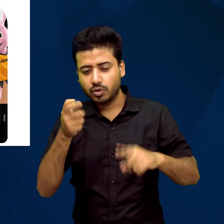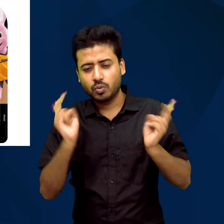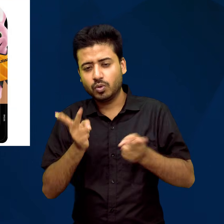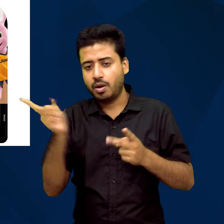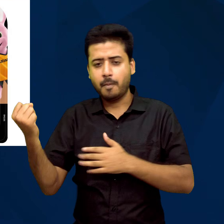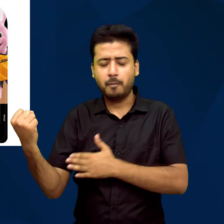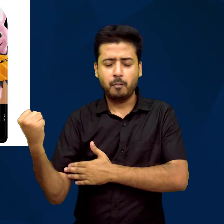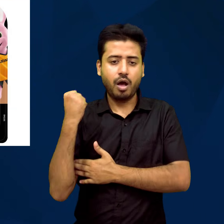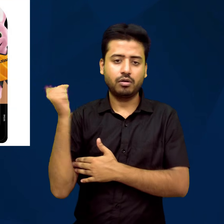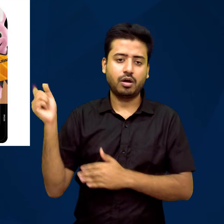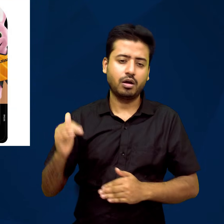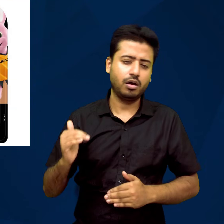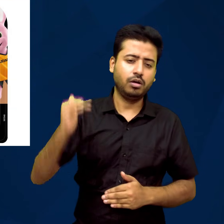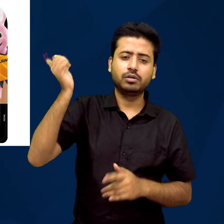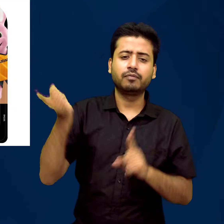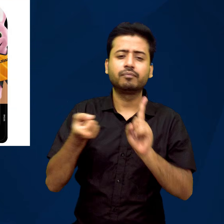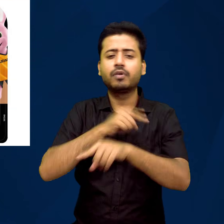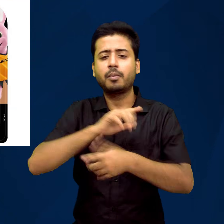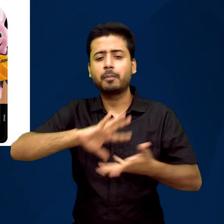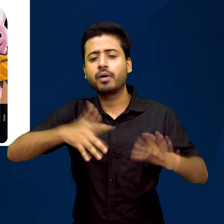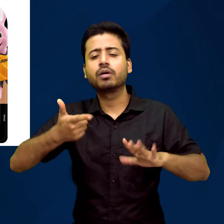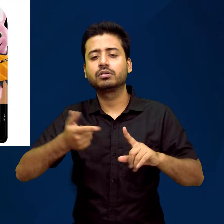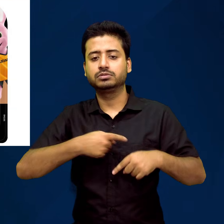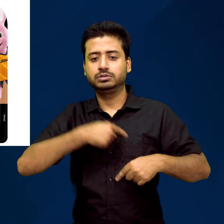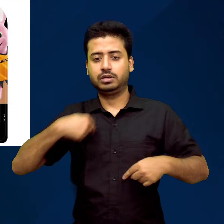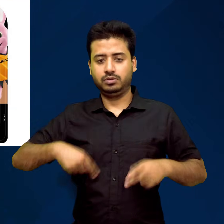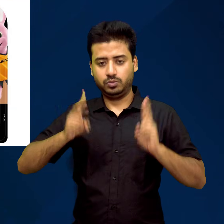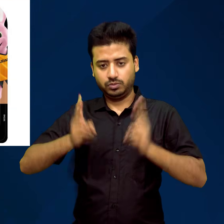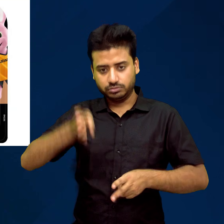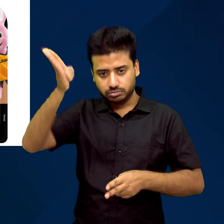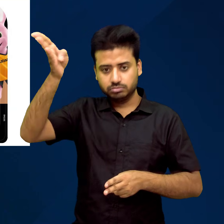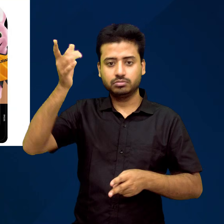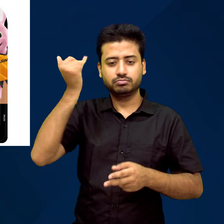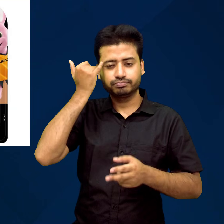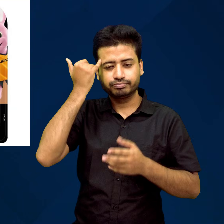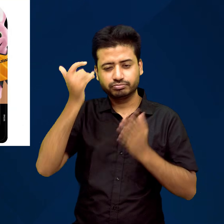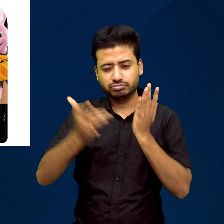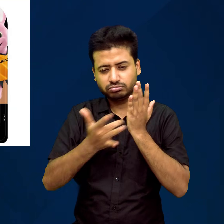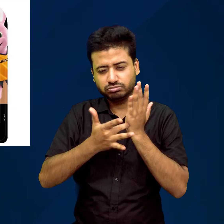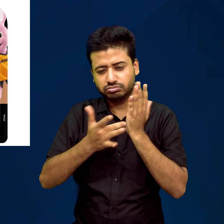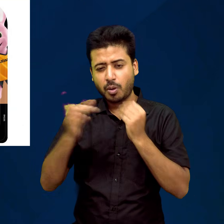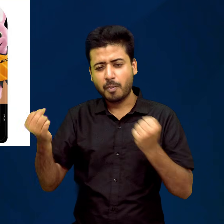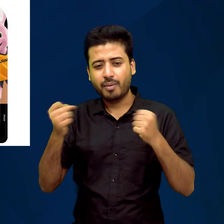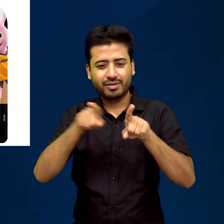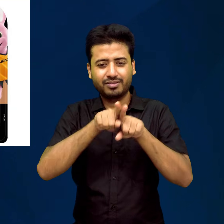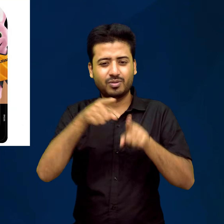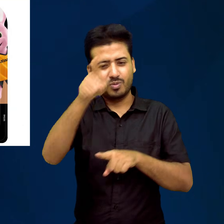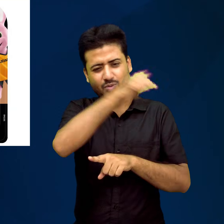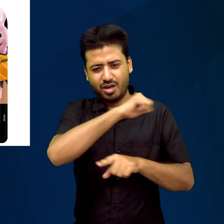Five. Inserting the carbon rod. A dense, highly conductive carbon rod is shot precisely into the